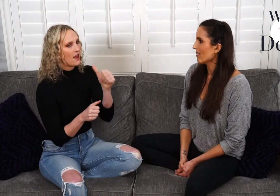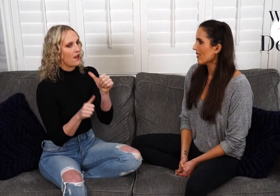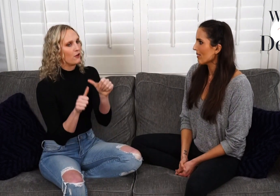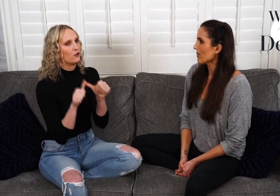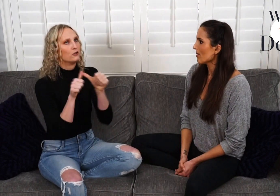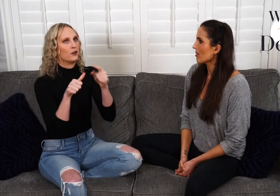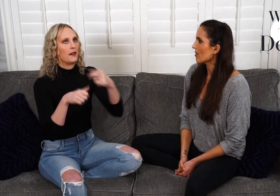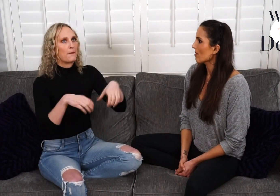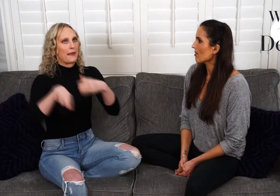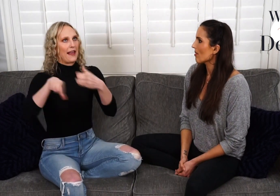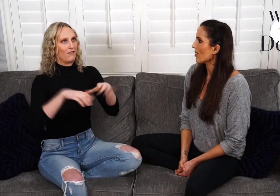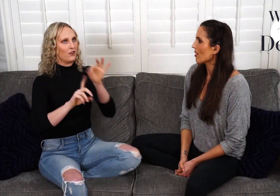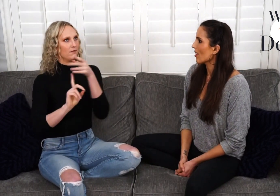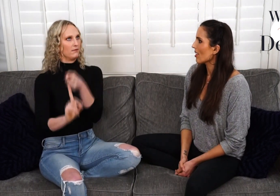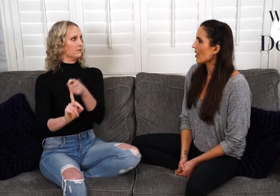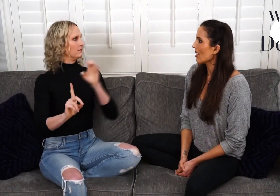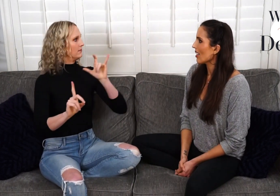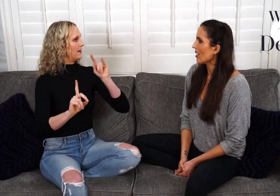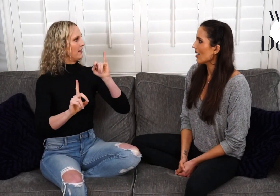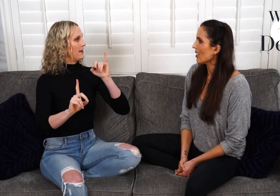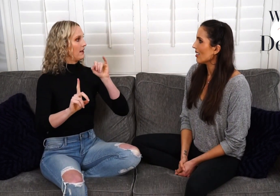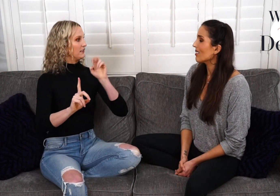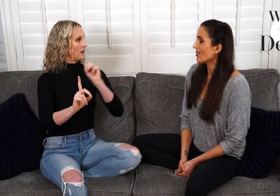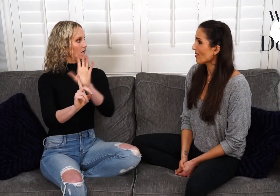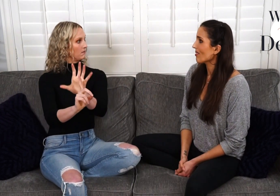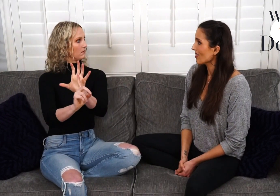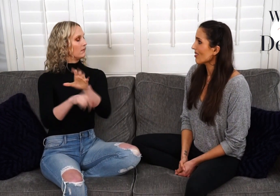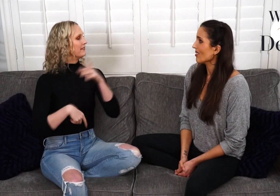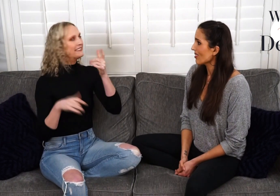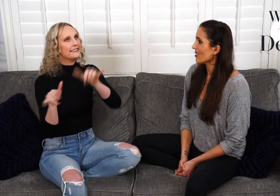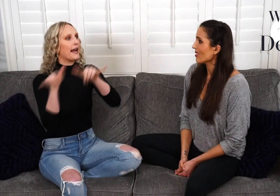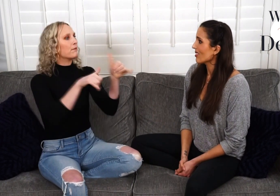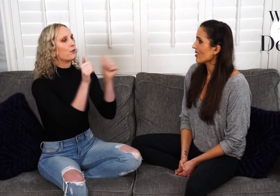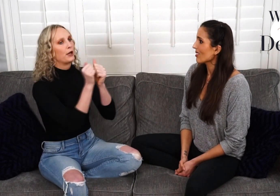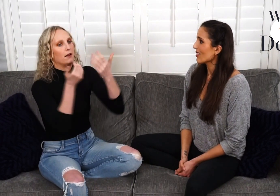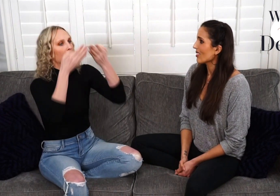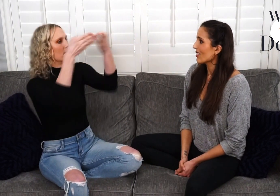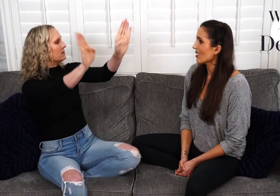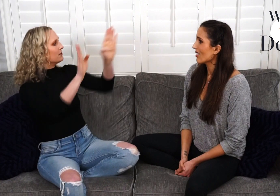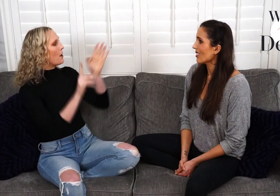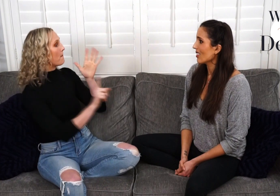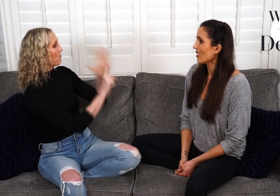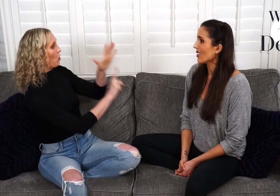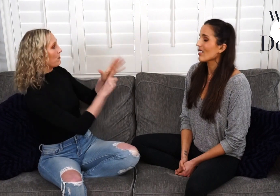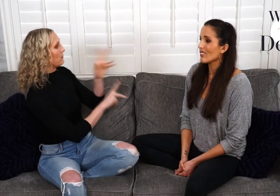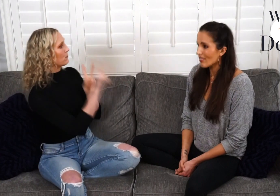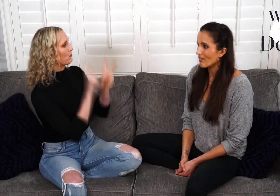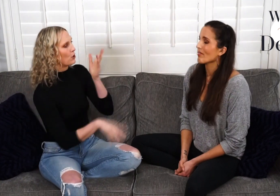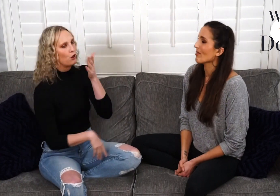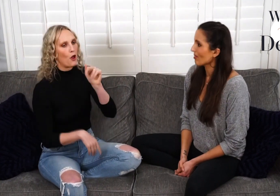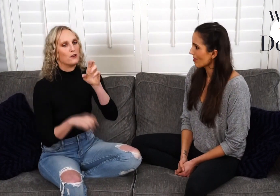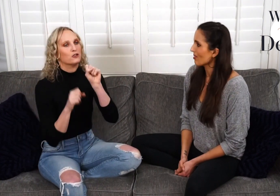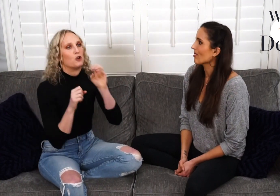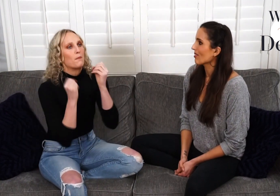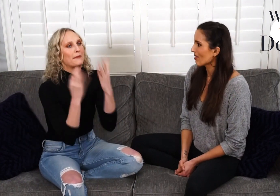don't continue those behaviors that the other group does and that's the same with you know, and general popular people. There's a lot of